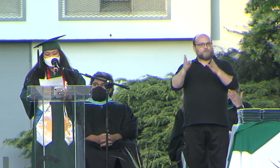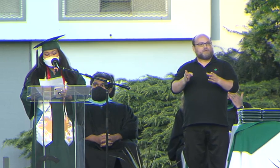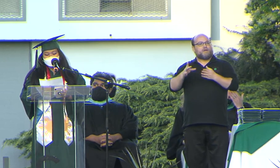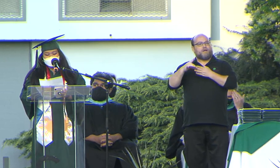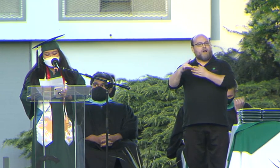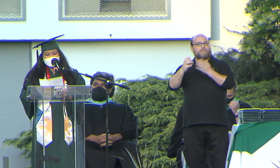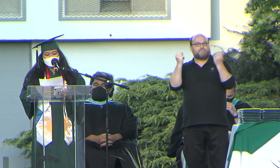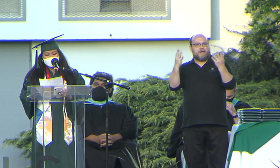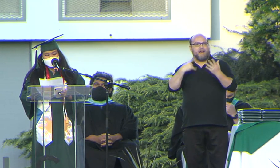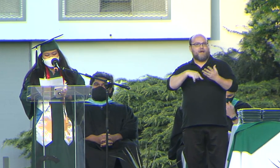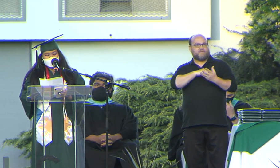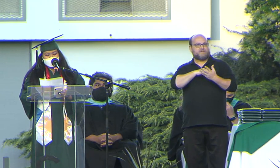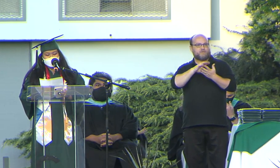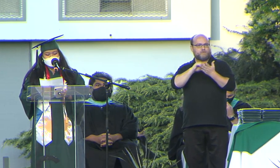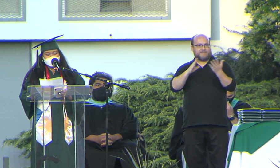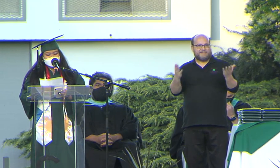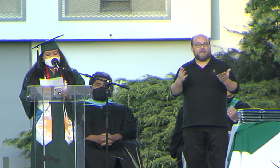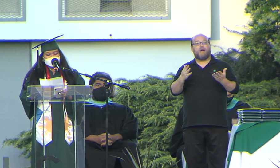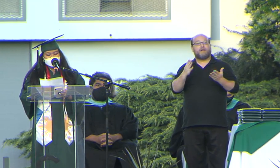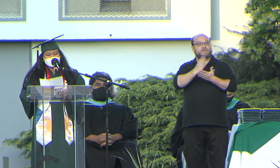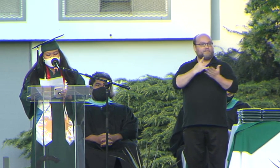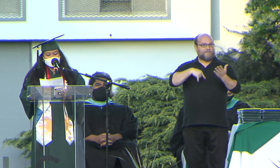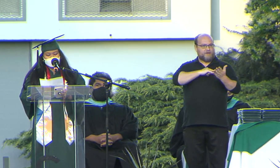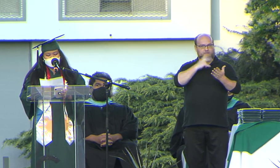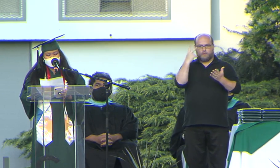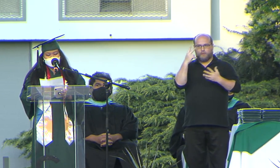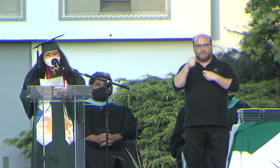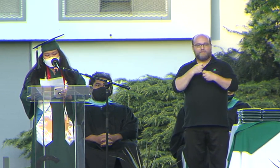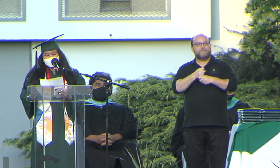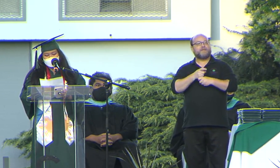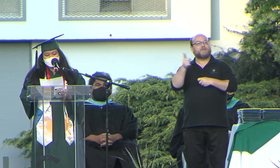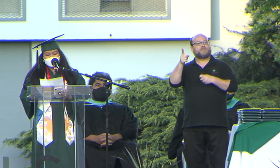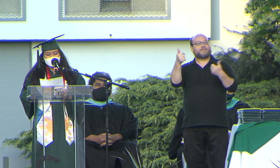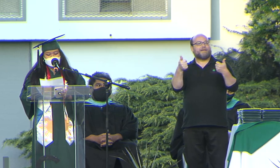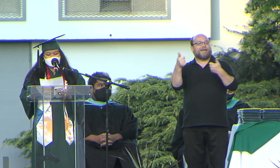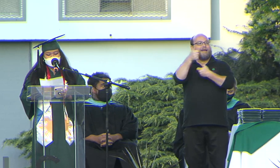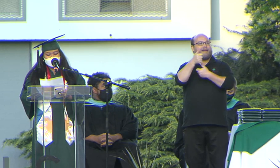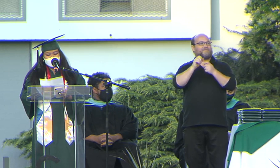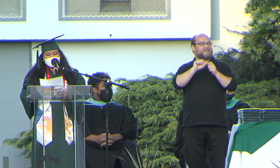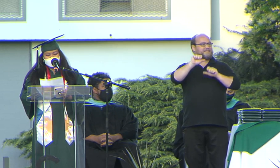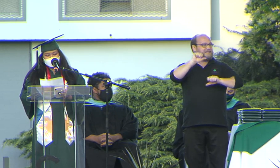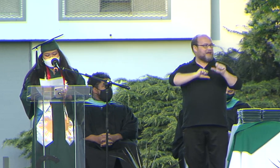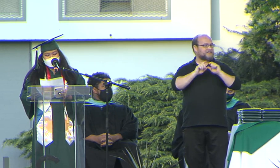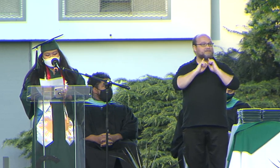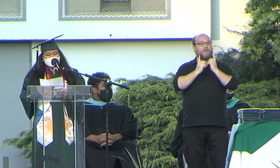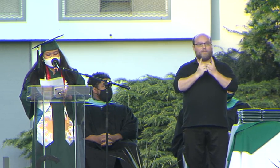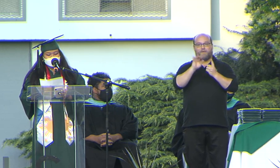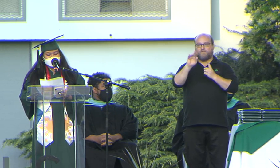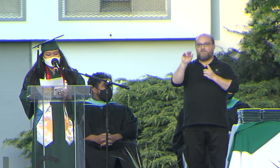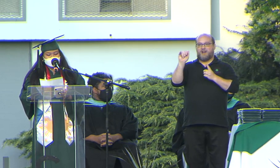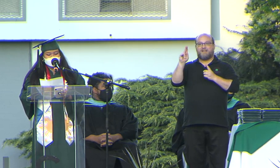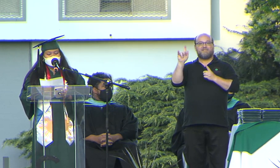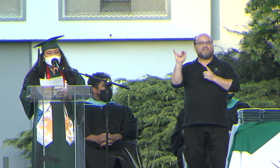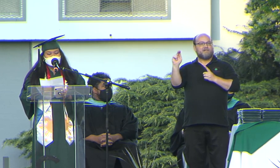Some of us for two years. Many can recognize her as the head of the science department at Franklin but also as an amazing teacher.